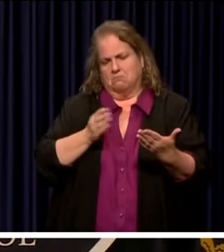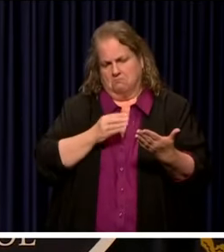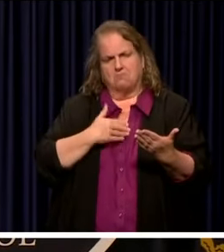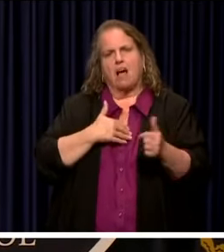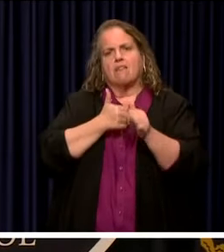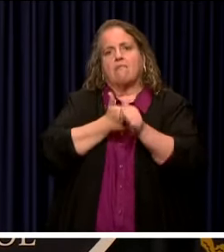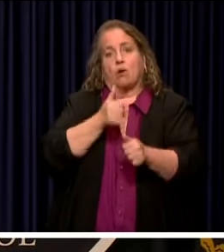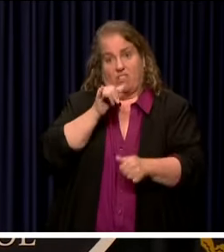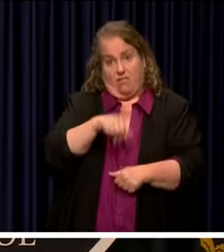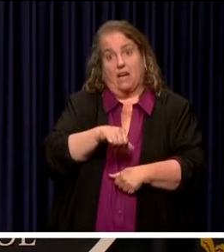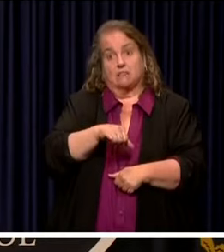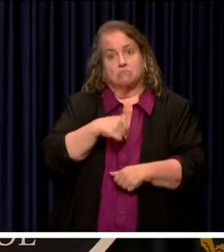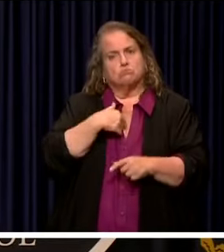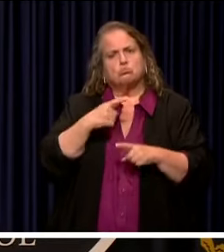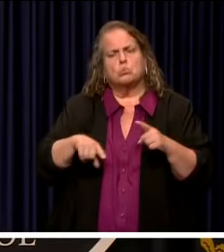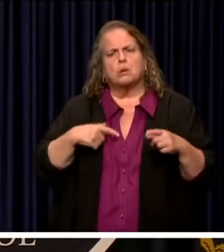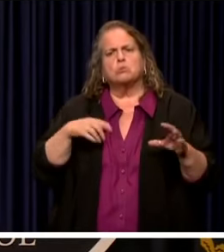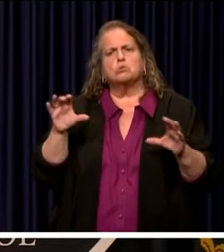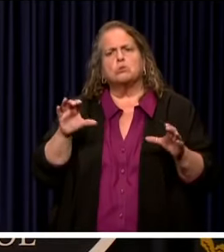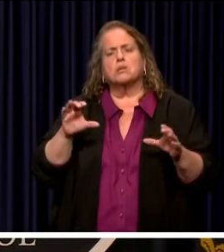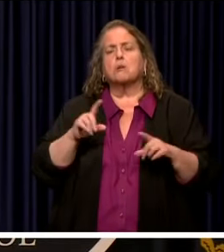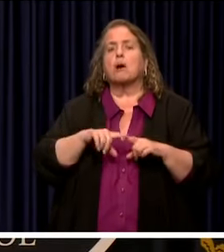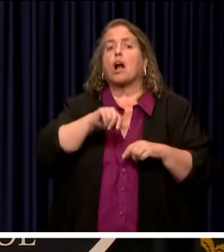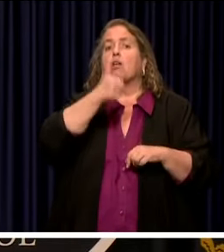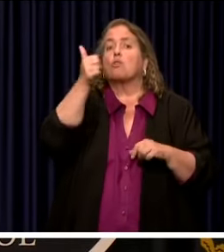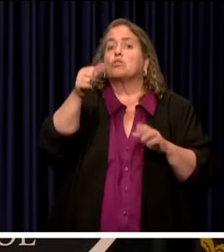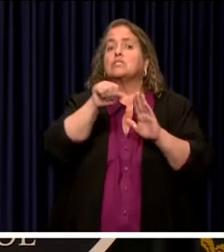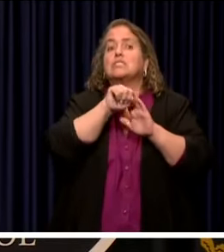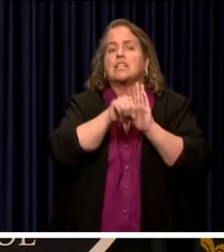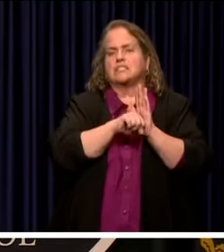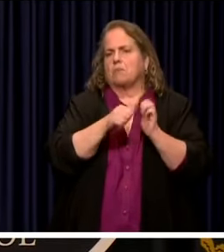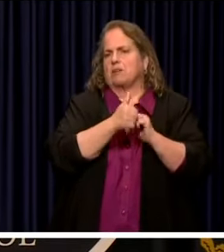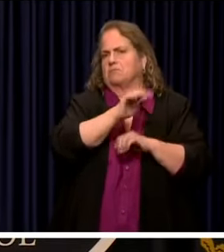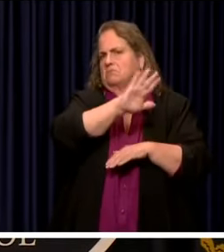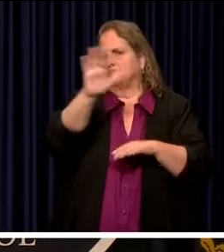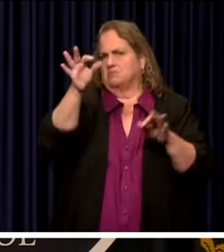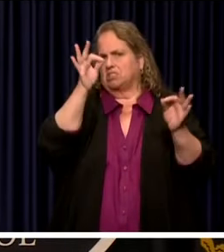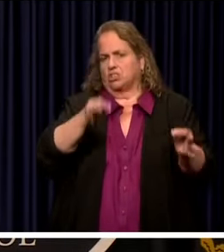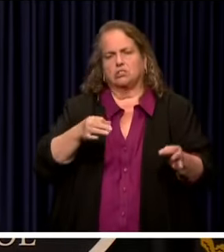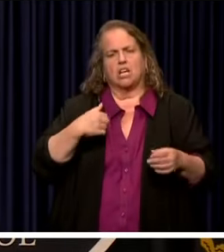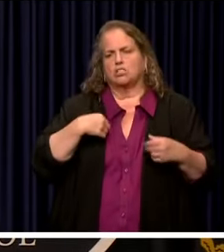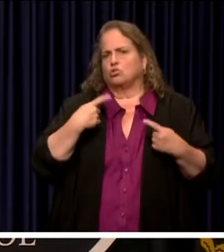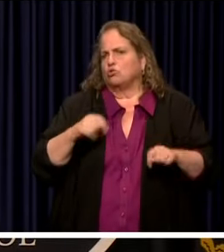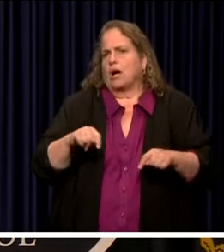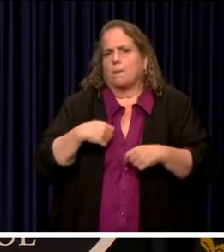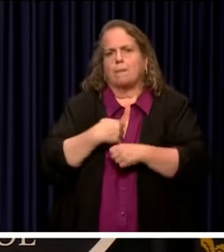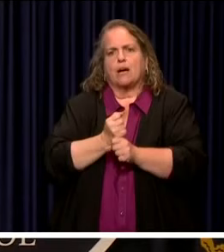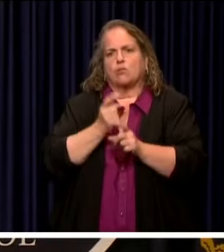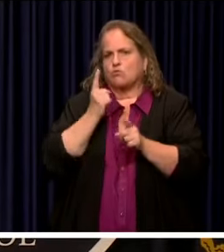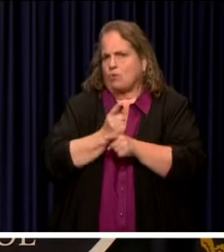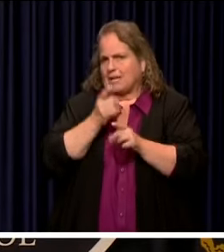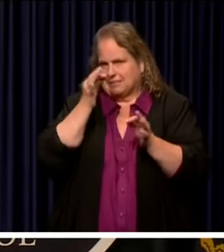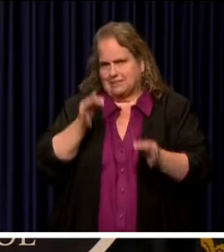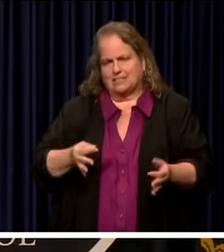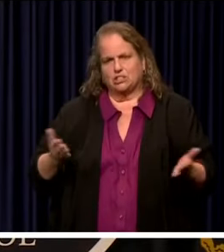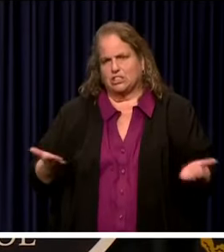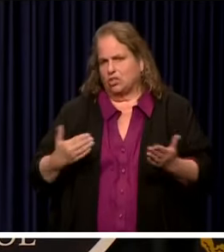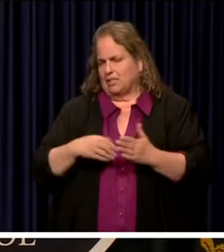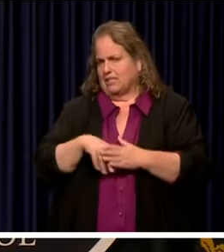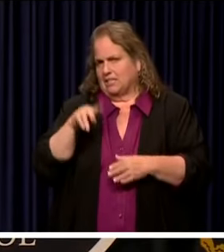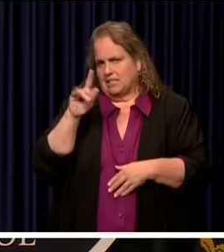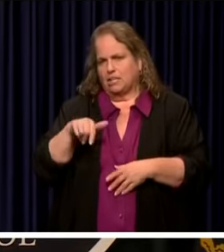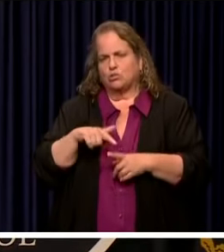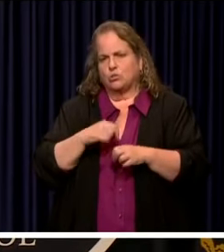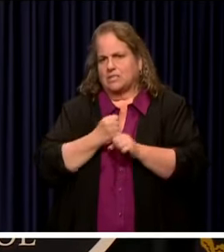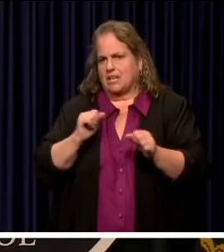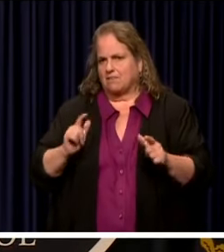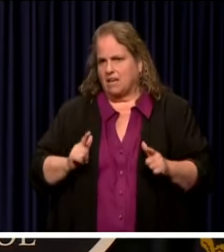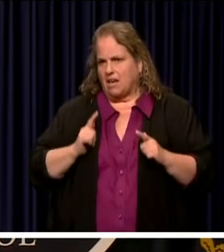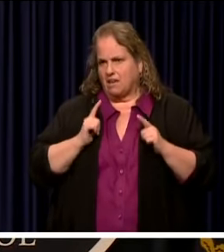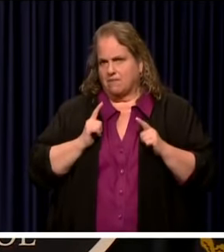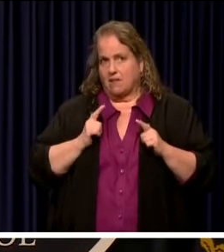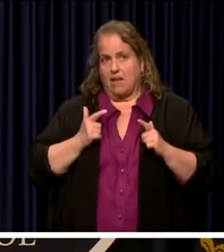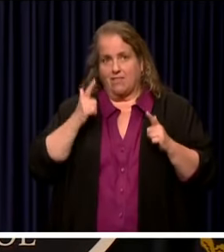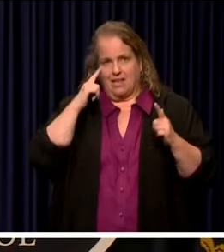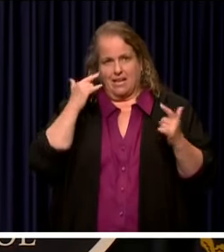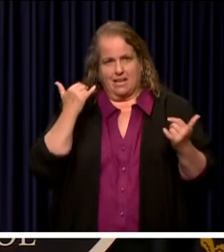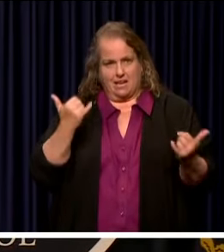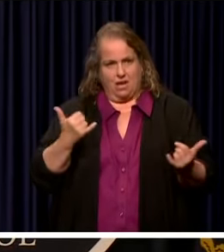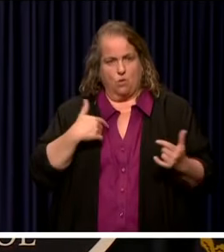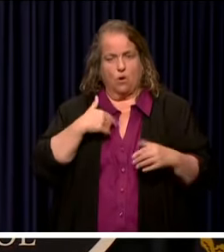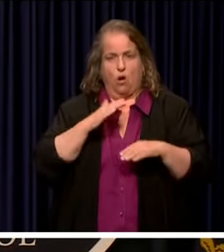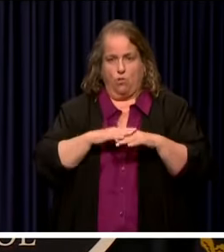OLD KENTUCKY HOME